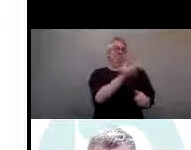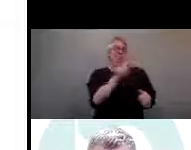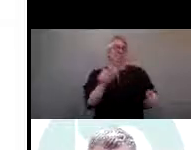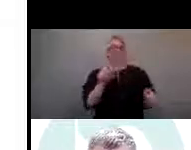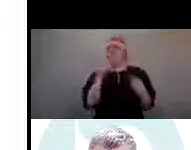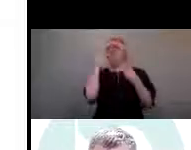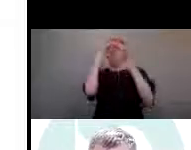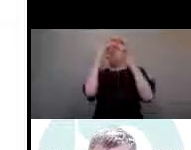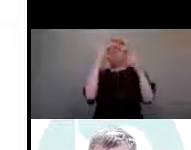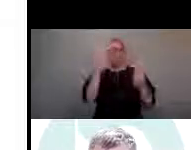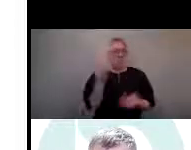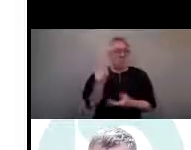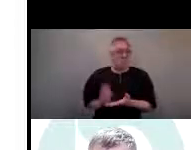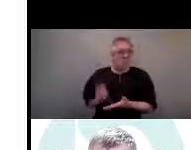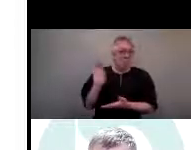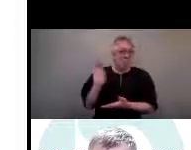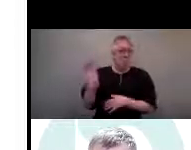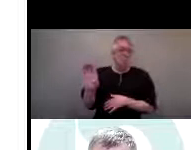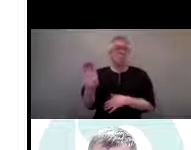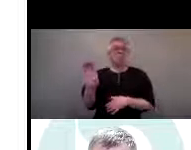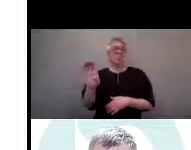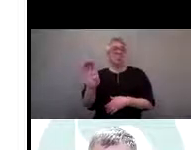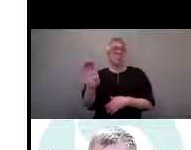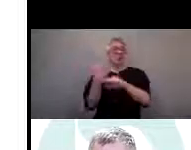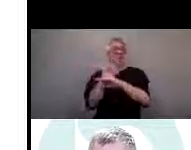people from considering cochlear implantation is the financial aspect,